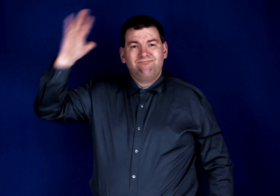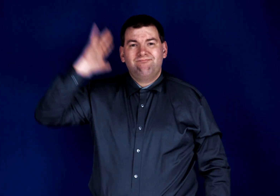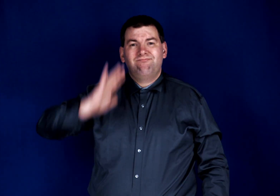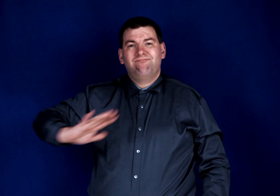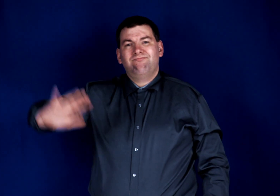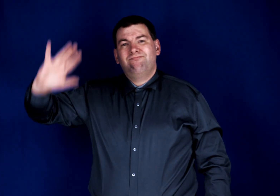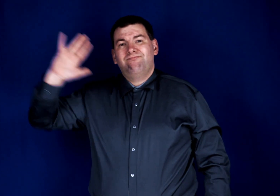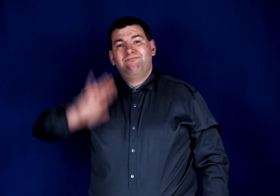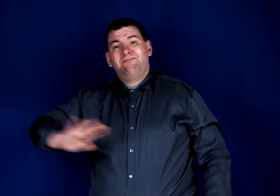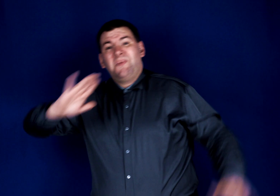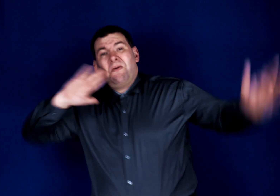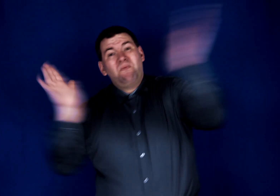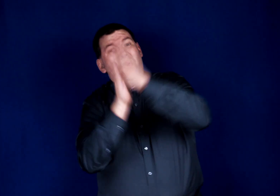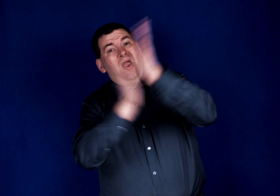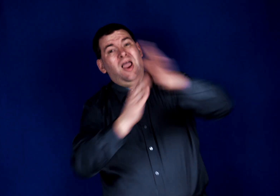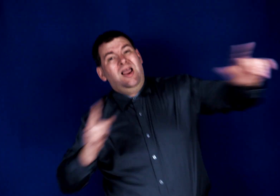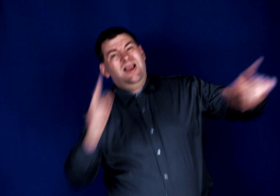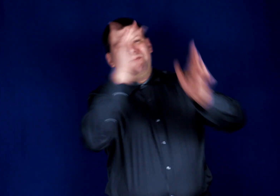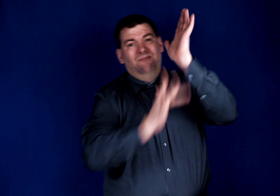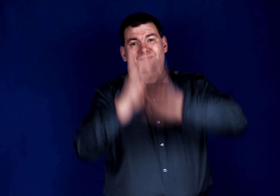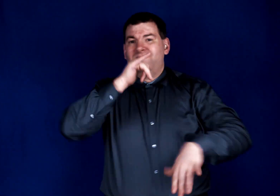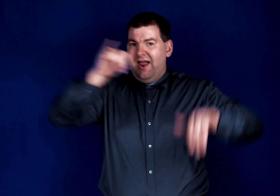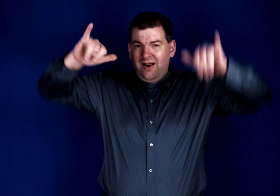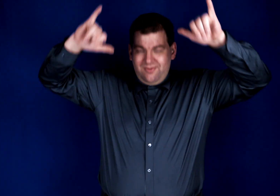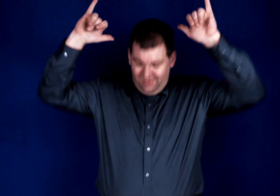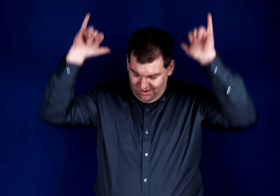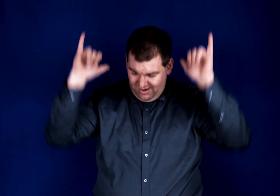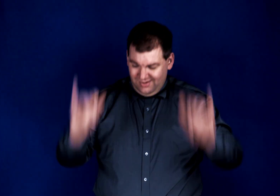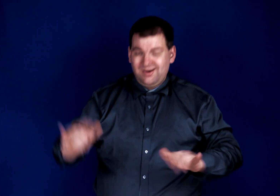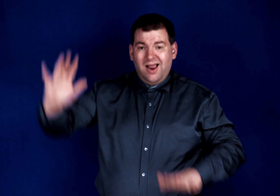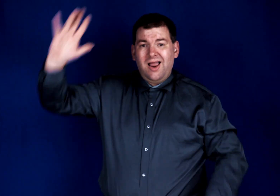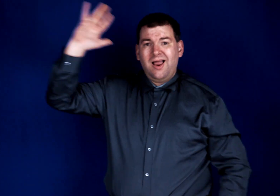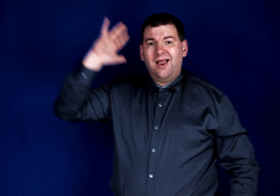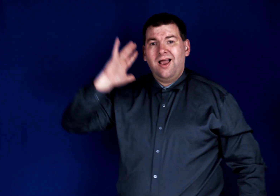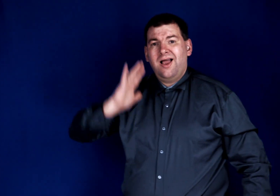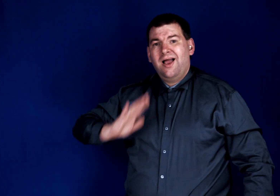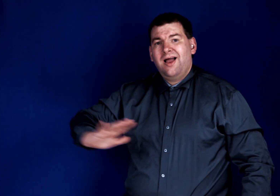( I'm not the same ) Praise Him, I'm not the same.